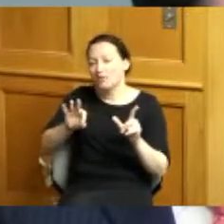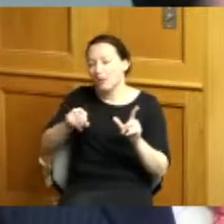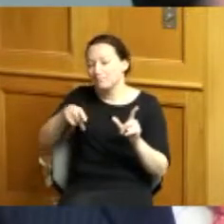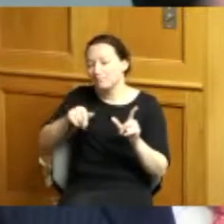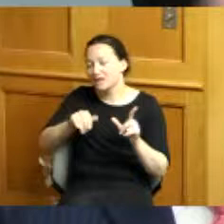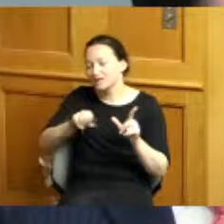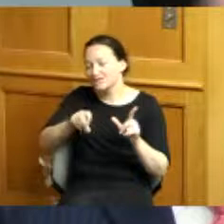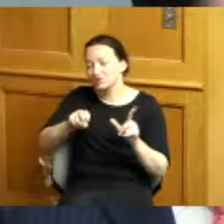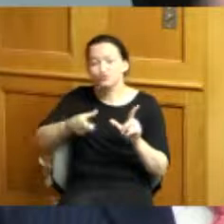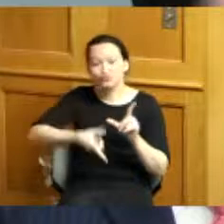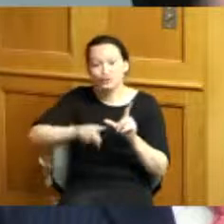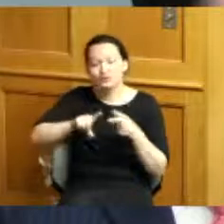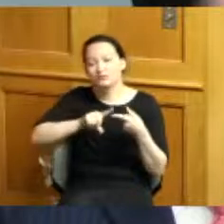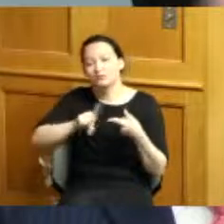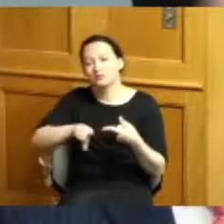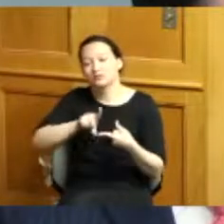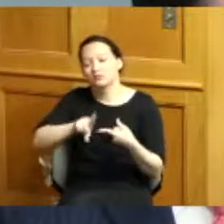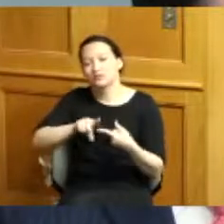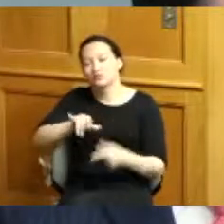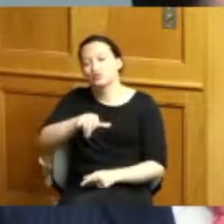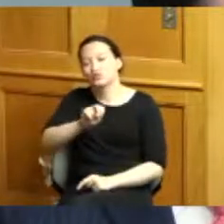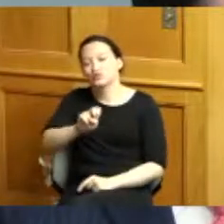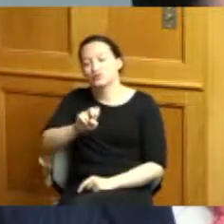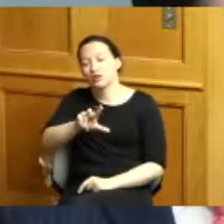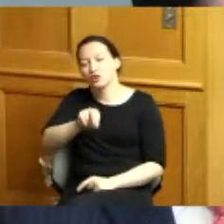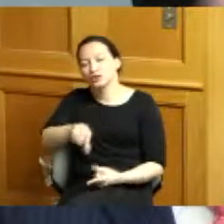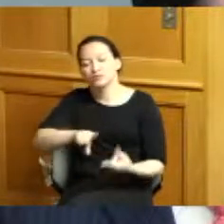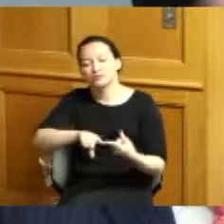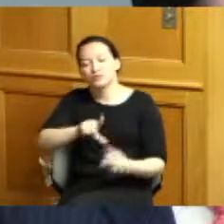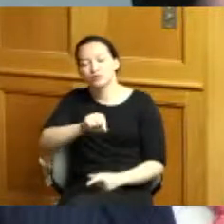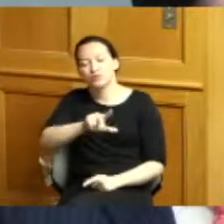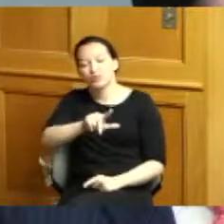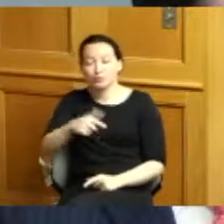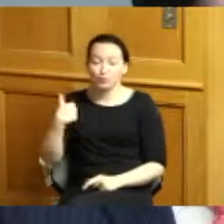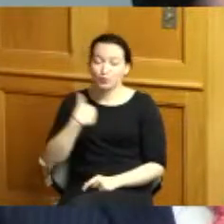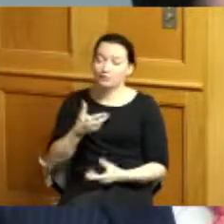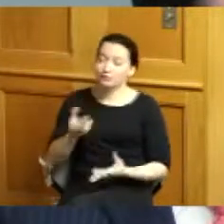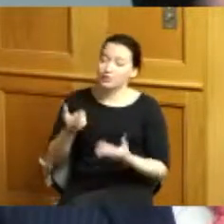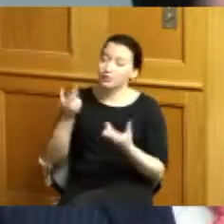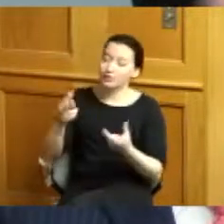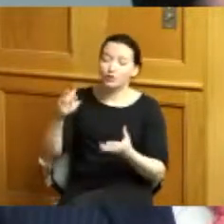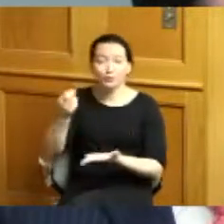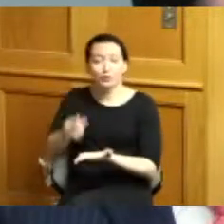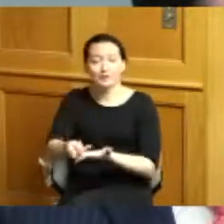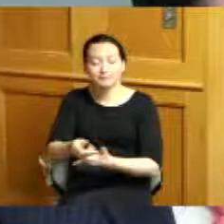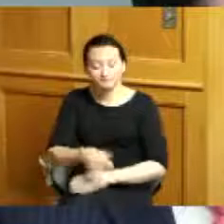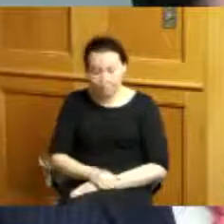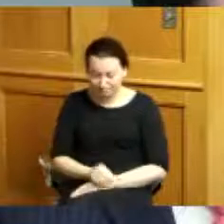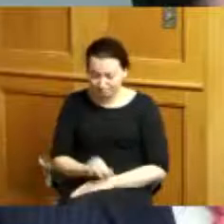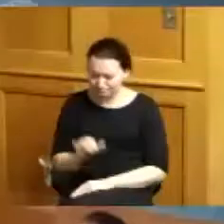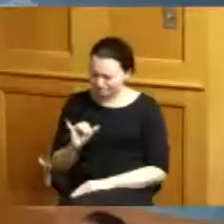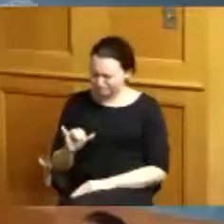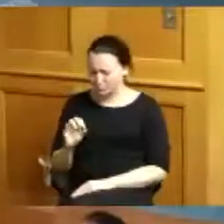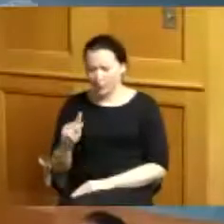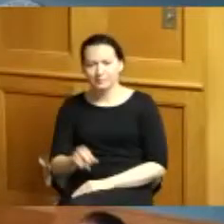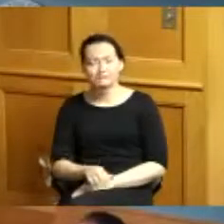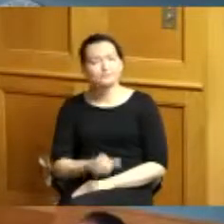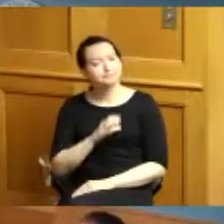be a renewal through June 30th 2023 Administration recommends approval okay Commissioner Driehaus